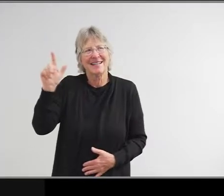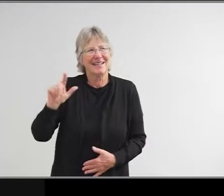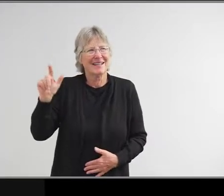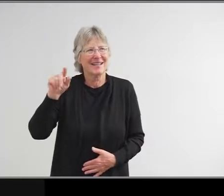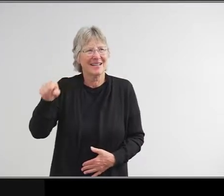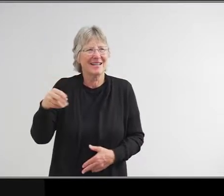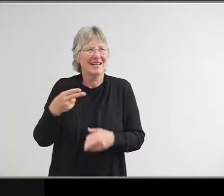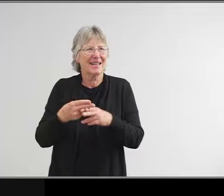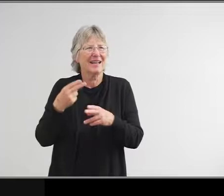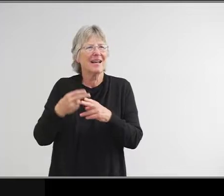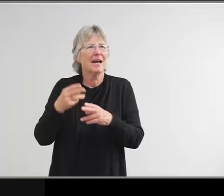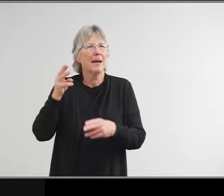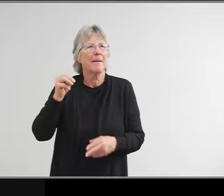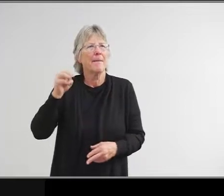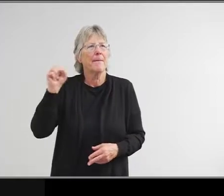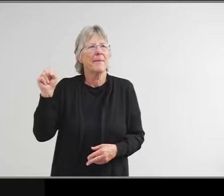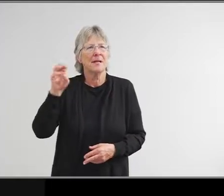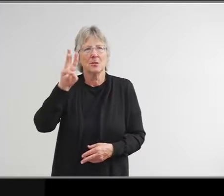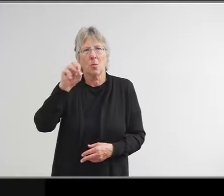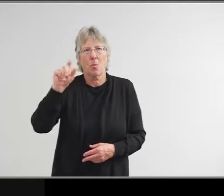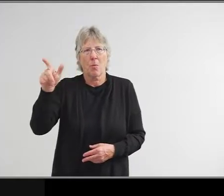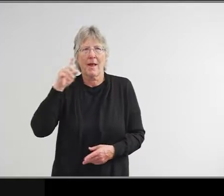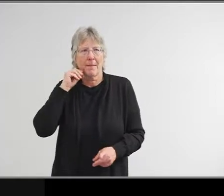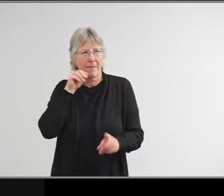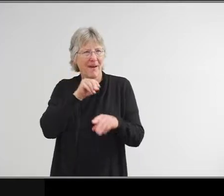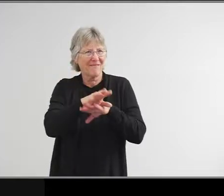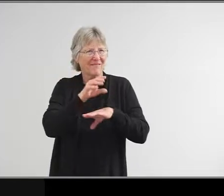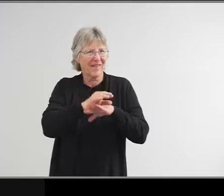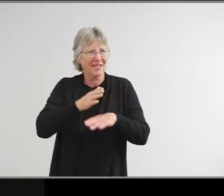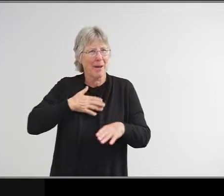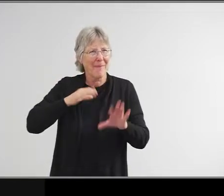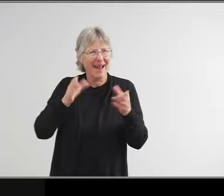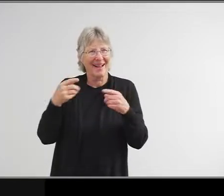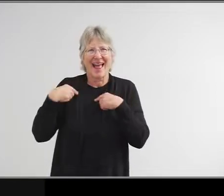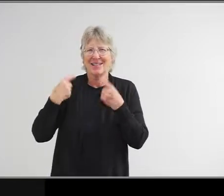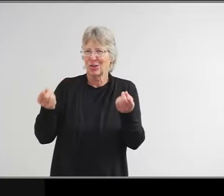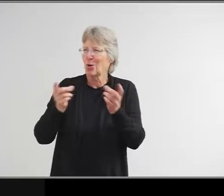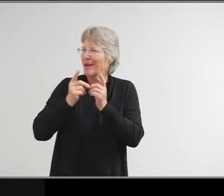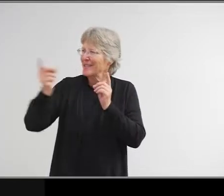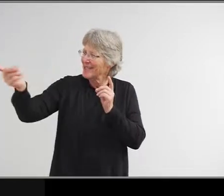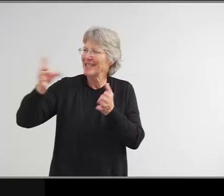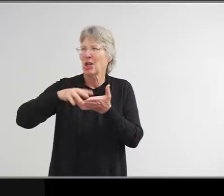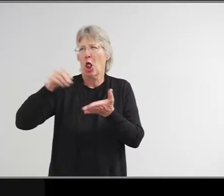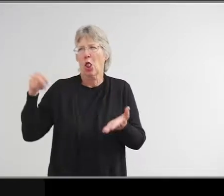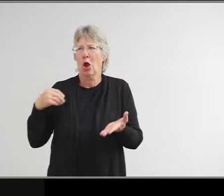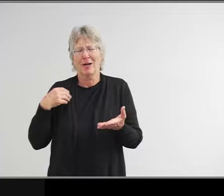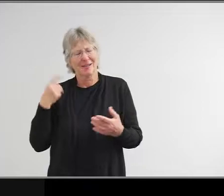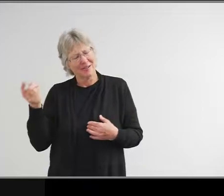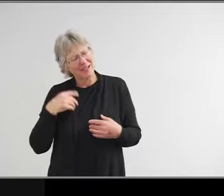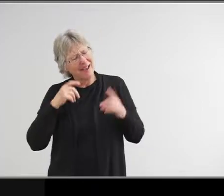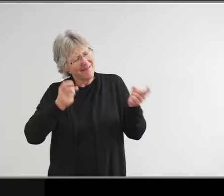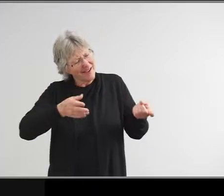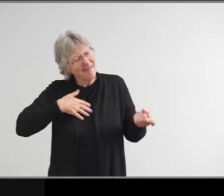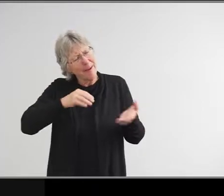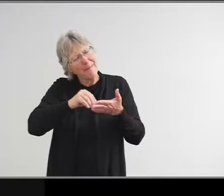and the impact she's had on my class during distance learning. Ms. Will has given my students a sense of normalcy